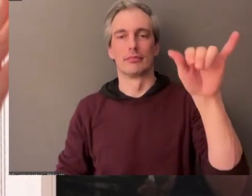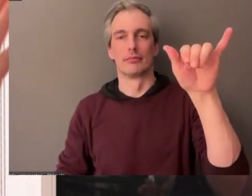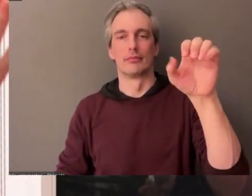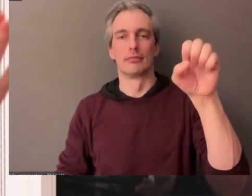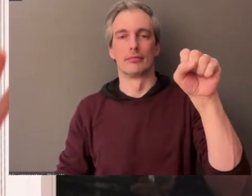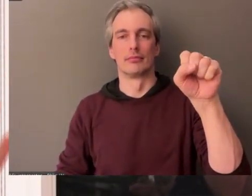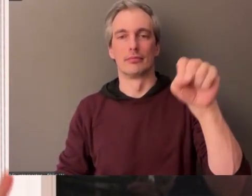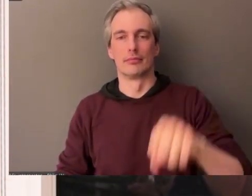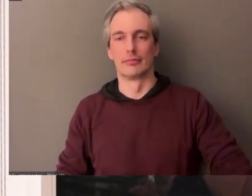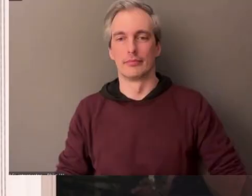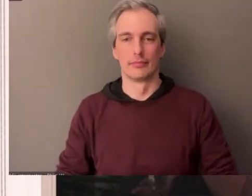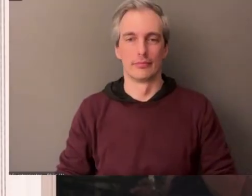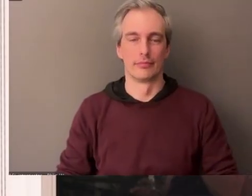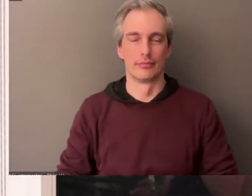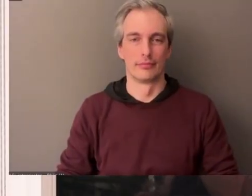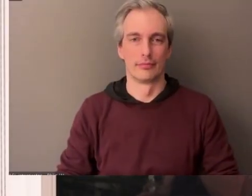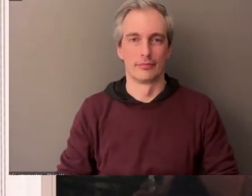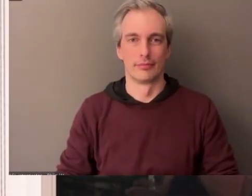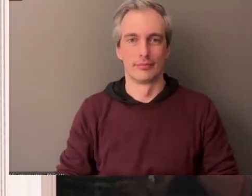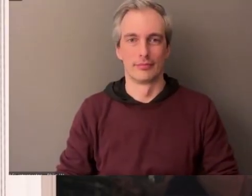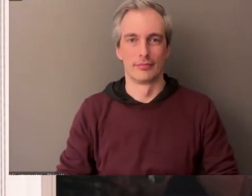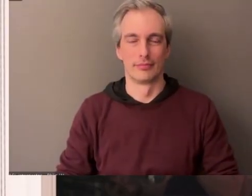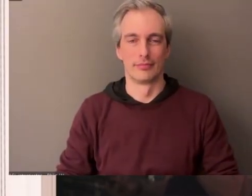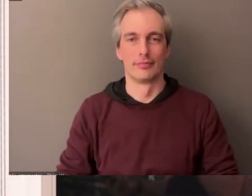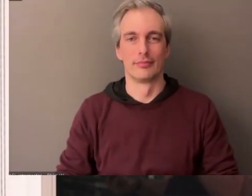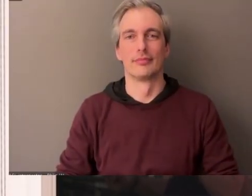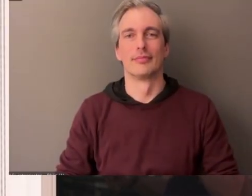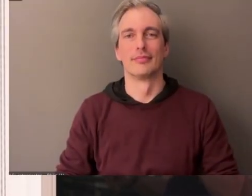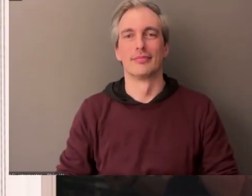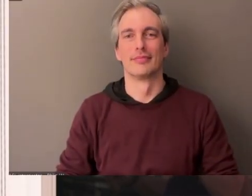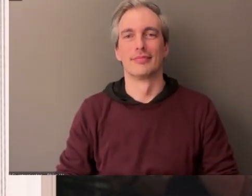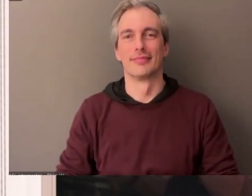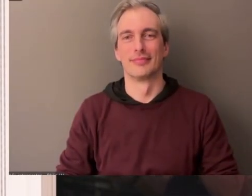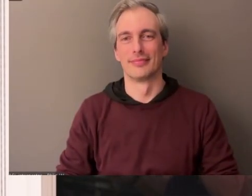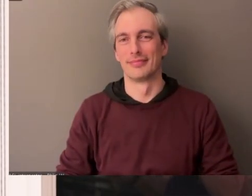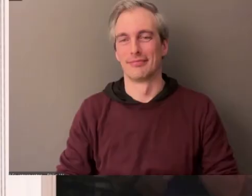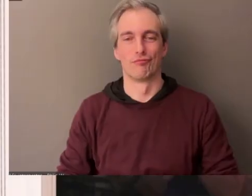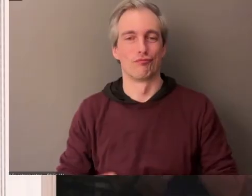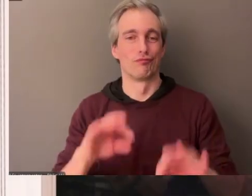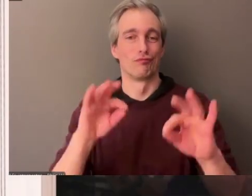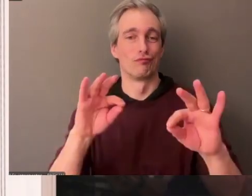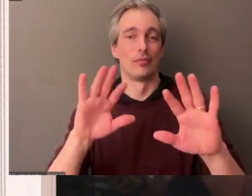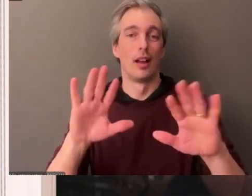I'm gonna recommend that... Nailed it! I'm gonna recommend that... Let's put it out to the crowd!